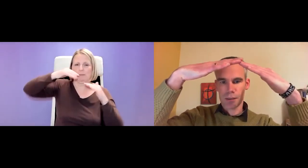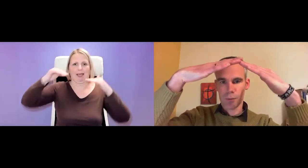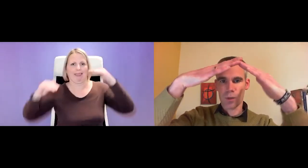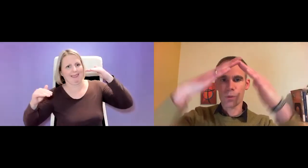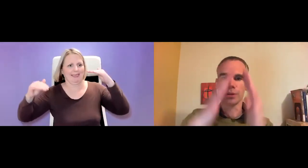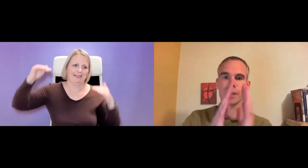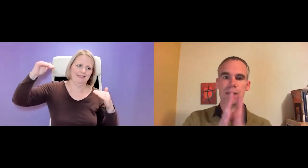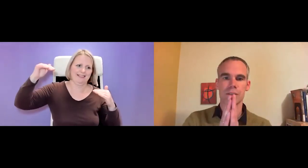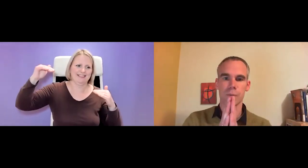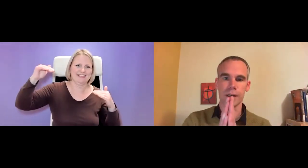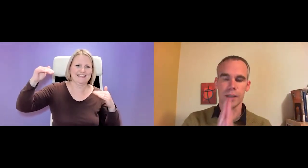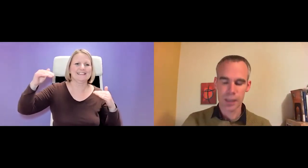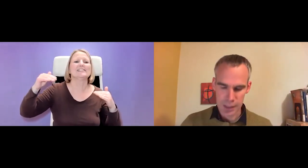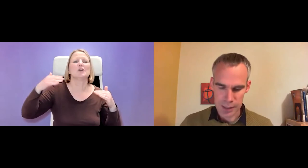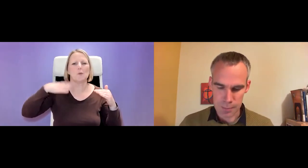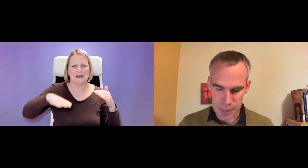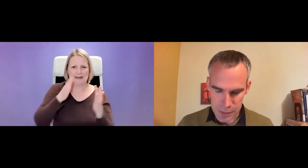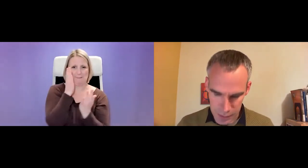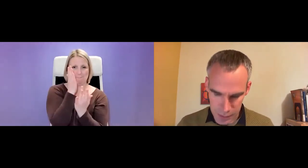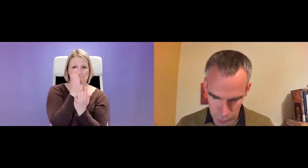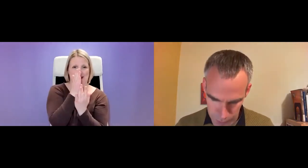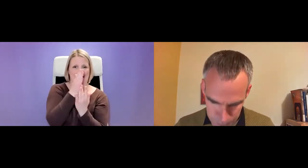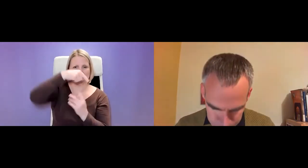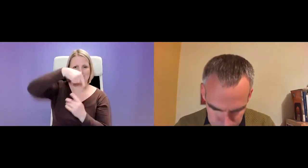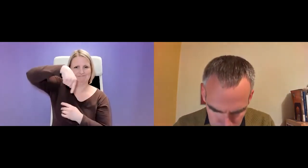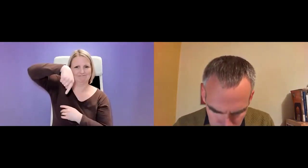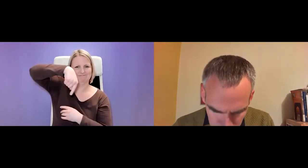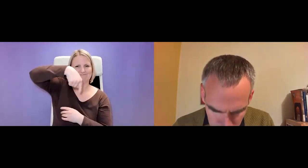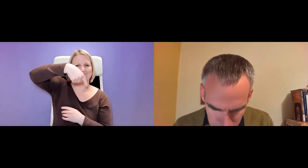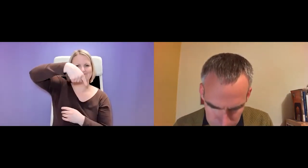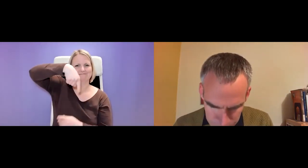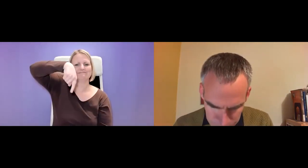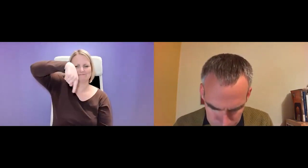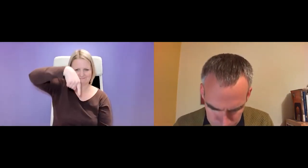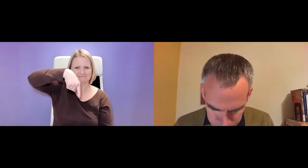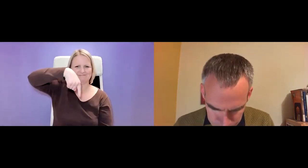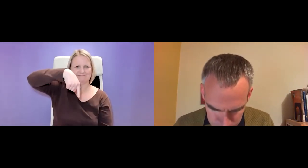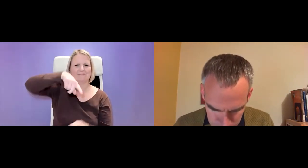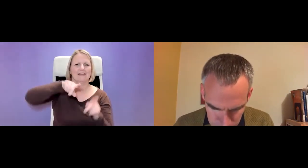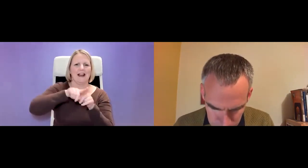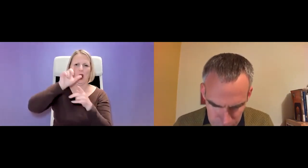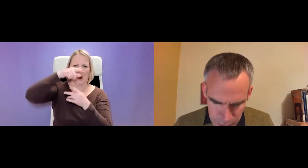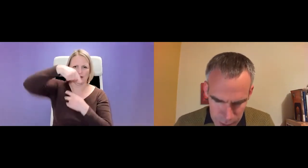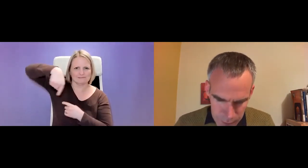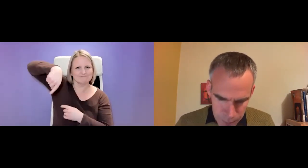and hopefully we will end somewhere in the middle, as it were.